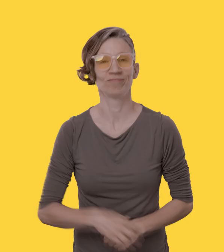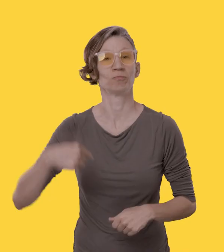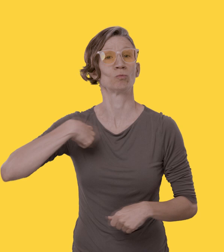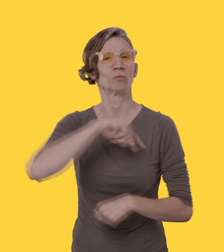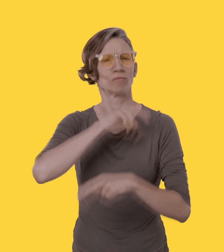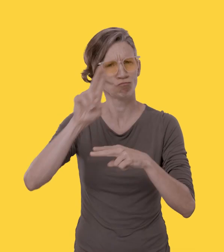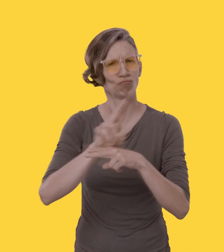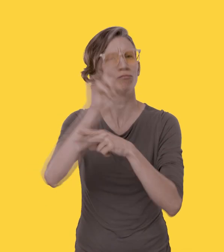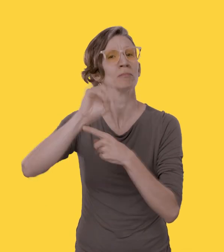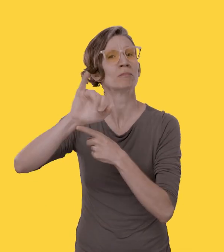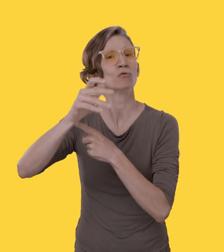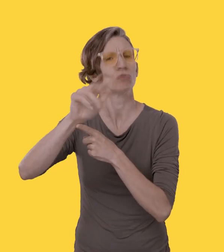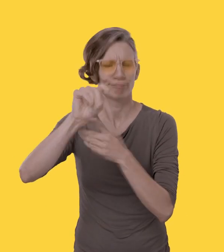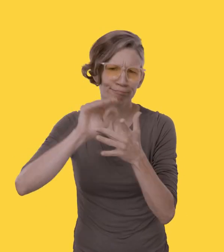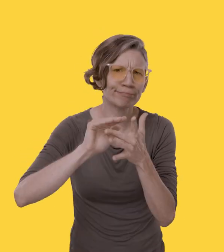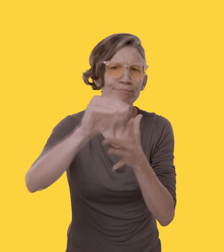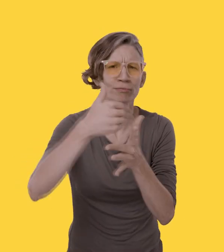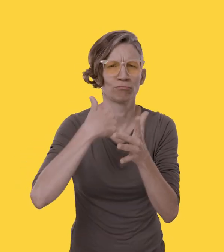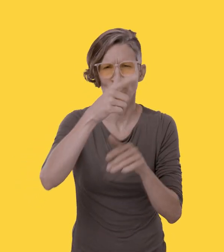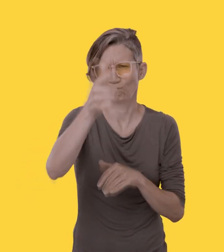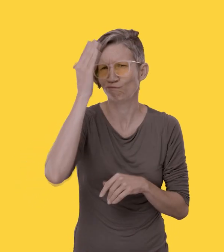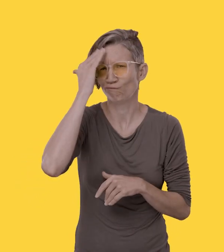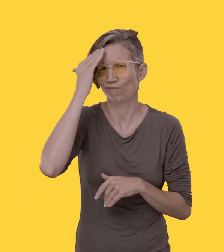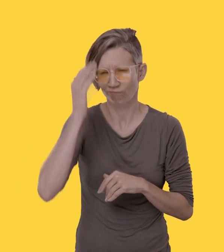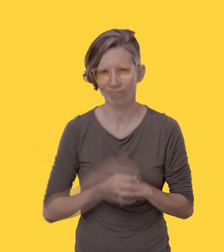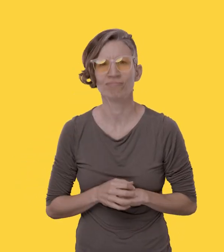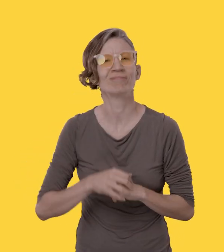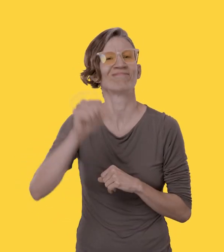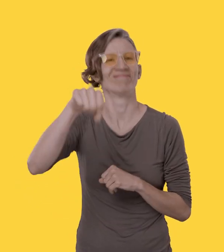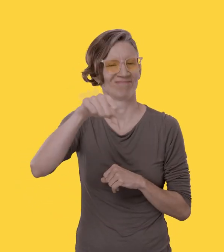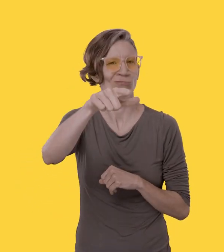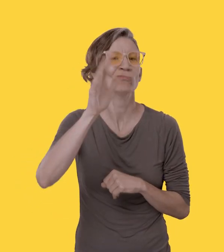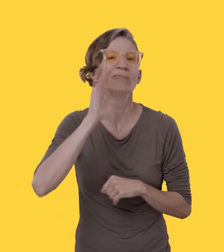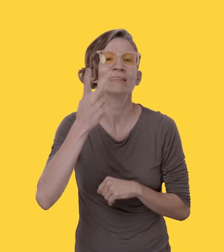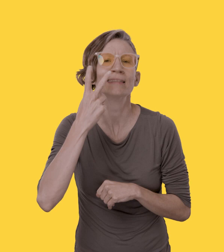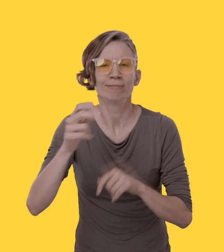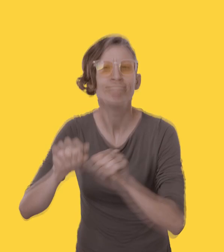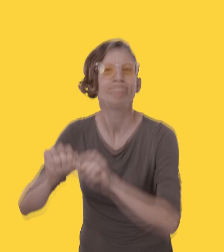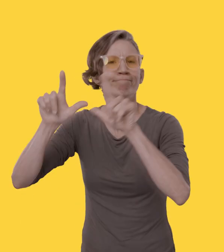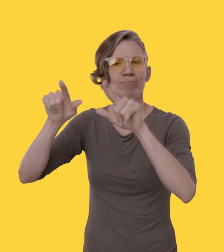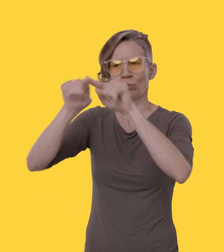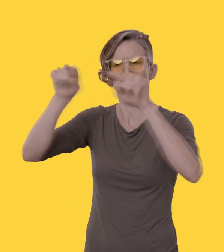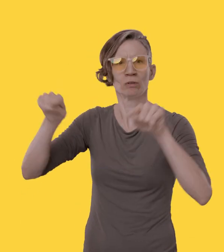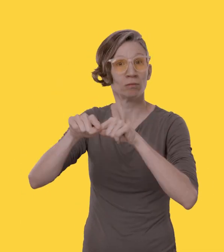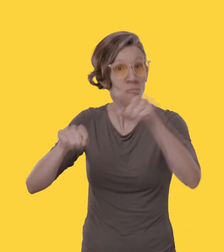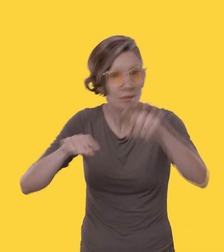We are using MyChart to be very transparent You will see a warning message if you start to create a message